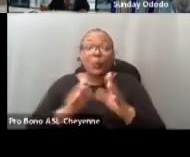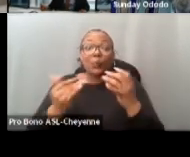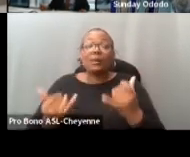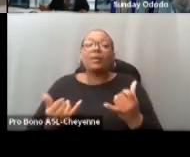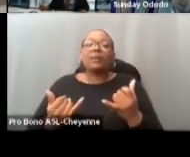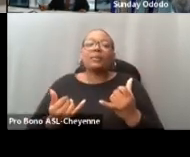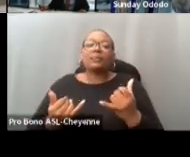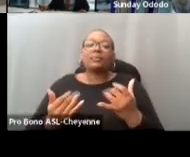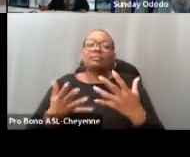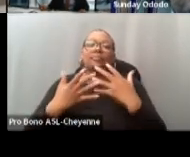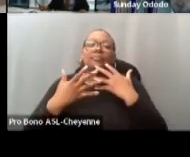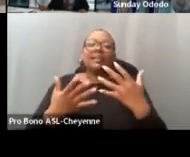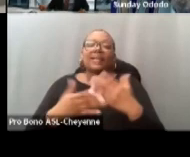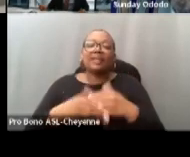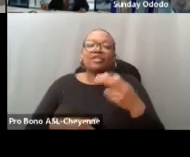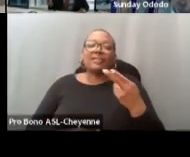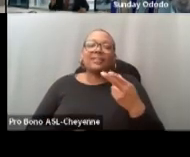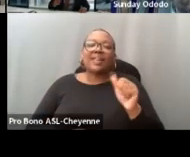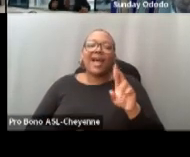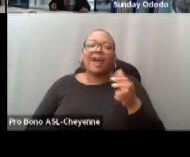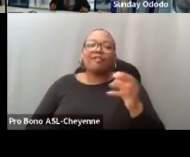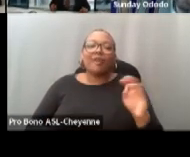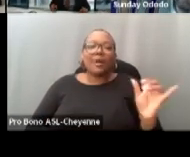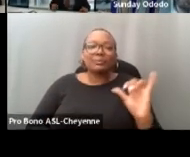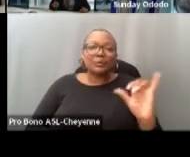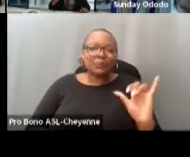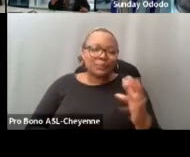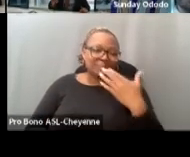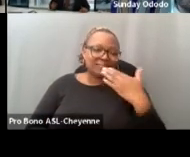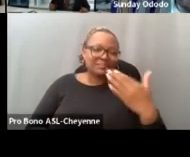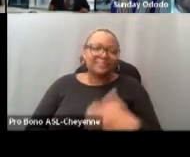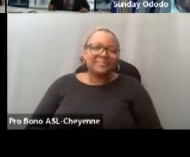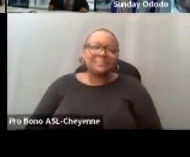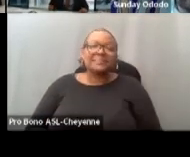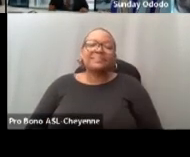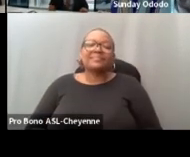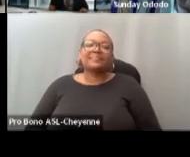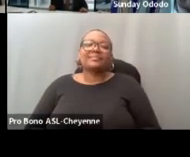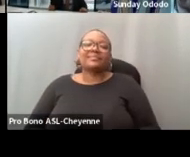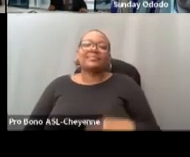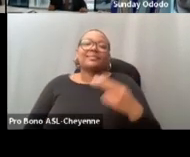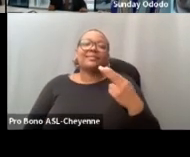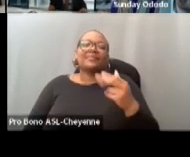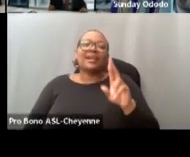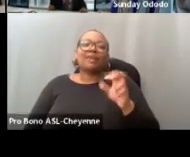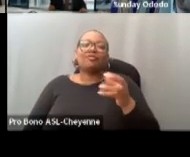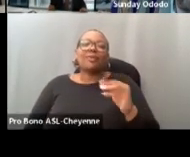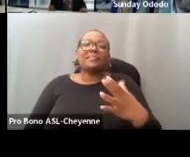Just want to say thanks to HowlRound, too, part of- Oh, okay. Sorry. Thank you to HowlRound, actually, this platform.